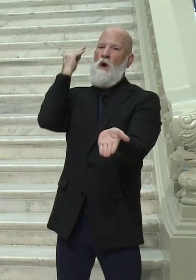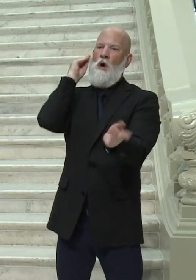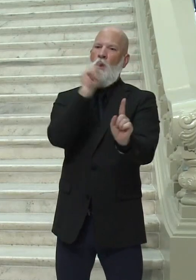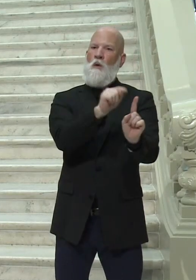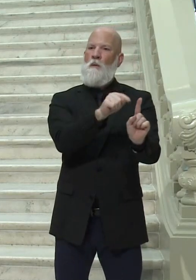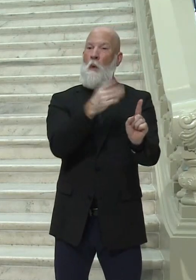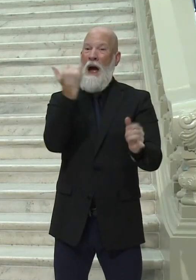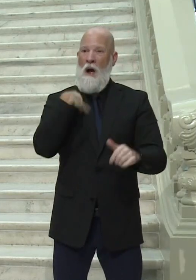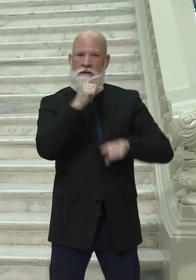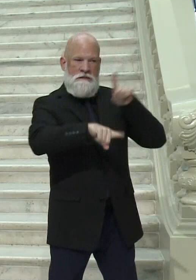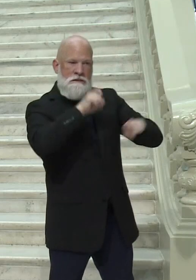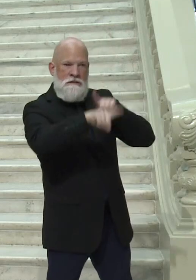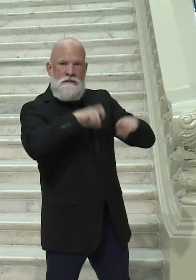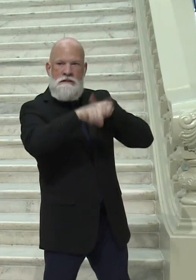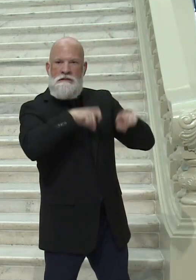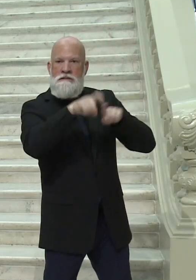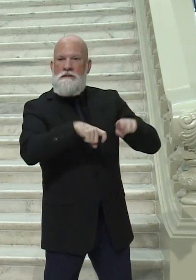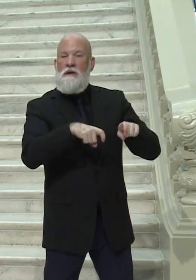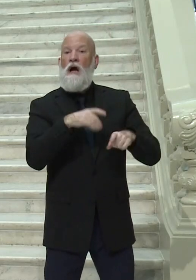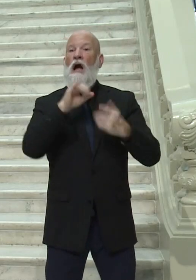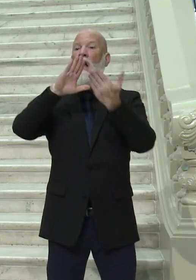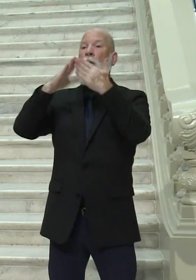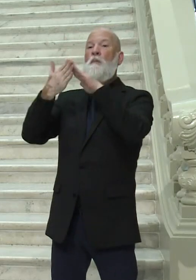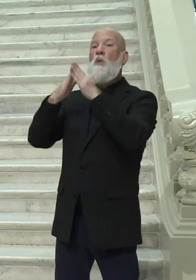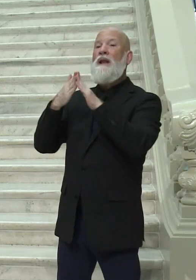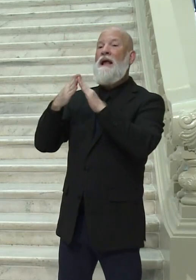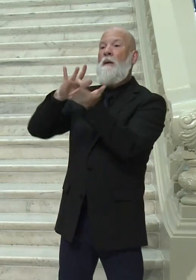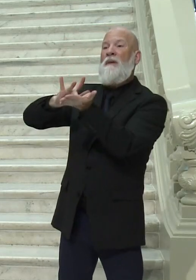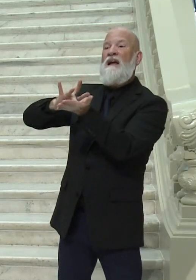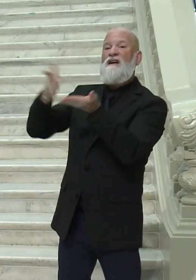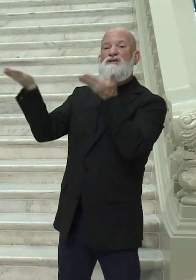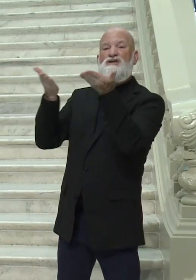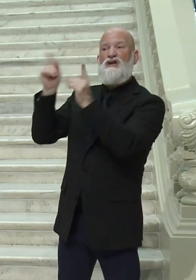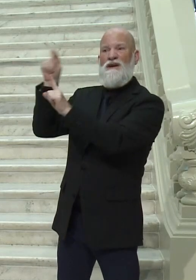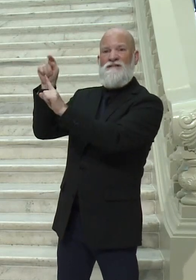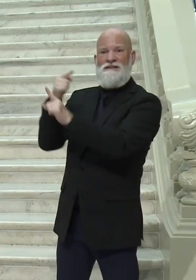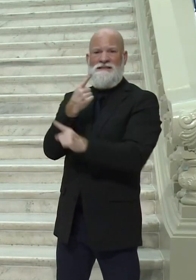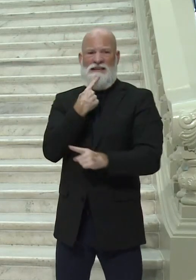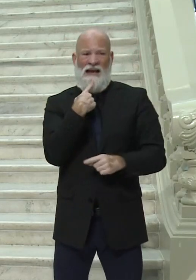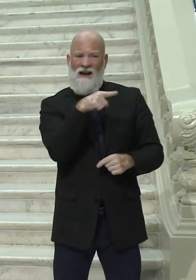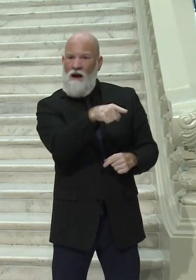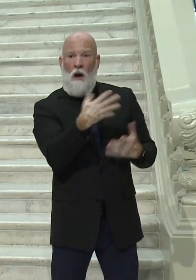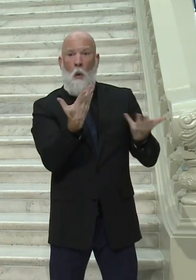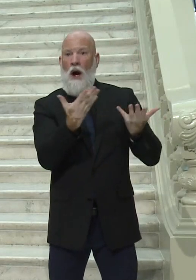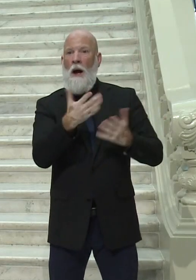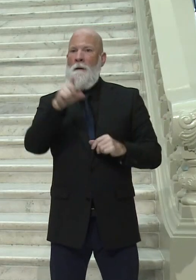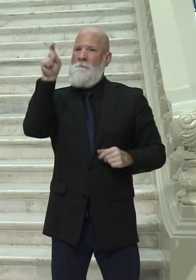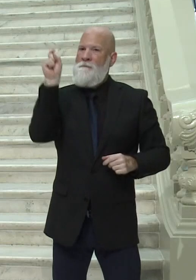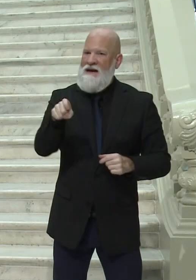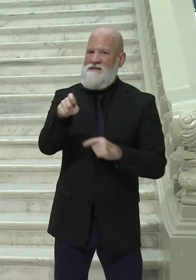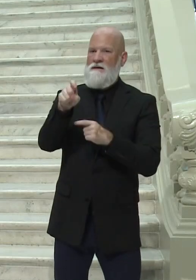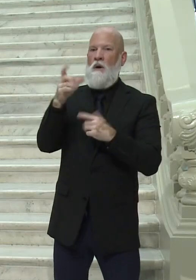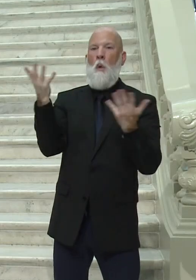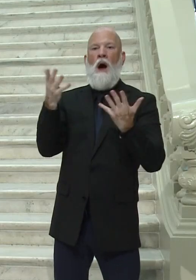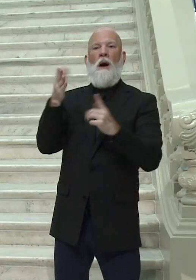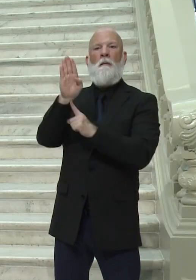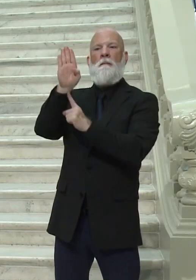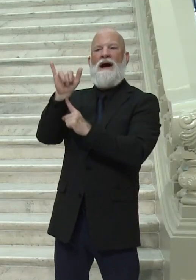THE SECOND BIGGEST ISSUE THAT WE WERE THE SECOND BIGGEST ISSUE THAT WE WERE CHALLENGED THE SECOND BIGGEST ISSUE THAT WE WERE CHALLENGED WITH THE SECOND BIGGEST ISSUE THAT WE WERE CHALLENGED WITH WAS THE SECOND BIGGEST ISSUE THAT WE WERE CHALLENGED WITH WAS IN WE WERE CHALLENGED WITH WAS IN WE WERE CHALLENGED WITH WAS IN OUR WE WERE CHALLENGED WITH WAS IN OUR NURSING WE WERE CHALLENGED WITH WAS IN OUR NURSING HOME WE WERE CHALLENGED WITH WAS IN OUR NURSING HOME FACILITIES, OUR NURSING HOME FACILITIES, OUR NURSING HOME FACILITIES, RELATED OUR NURSING HOME FACILITIES, RELATED TO OUR NURSING HOME FACILITIES, RELATED TO SURVEYING OUR NURSING HOME FACILITIES, RELATED TO SURVEYING WORK. RELATED TO SURVEYING WORK. RELATED TO SURVEYING WORK. THE RELATED TO SURVEYING WORK. THE CMS RELATED TO SURVEYING WORK. THE CMS REQUIRED RELATED TO SURVEYING WORK. THE CMS REQUIRED THAT RELATED TO SURVEYING WORK. THE CMS REQUIRED THAT WE THE CMS REQUIRED THAT WE THE CMS REQUIRED THAT WE COMPLETE THE CMS REQUIRED THAT WE COMPLETE 358 THE CMS REQUIRED THAT WE COMPLETE 358 SURVEYS